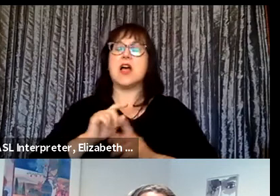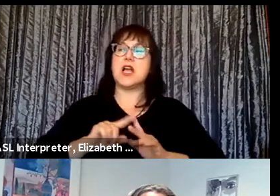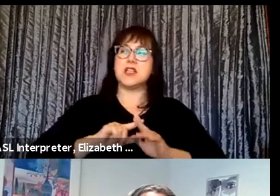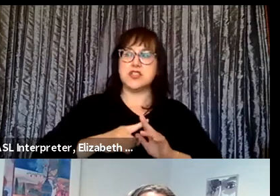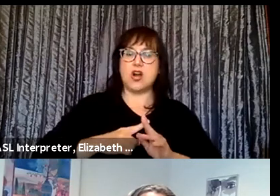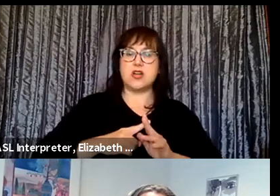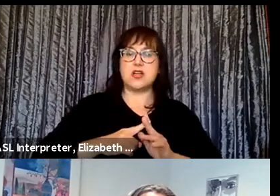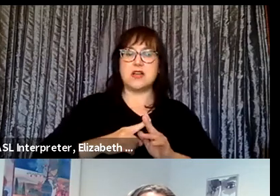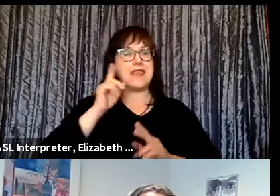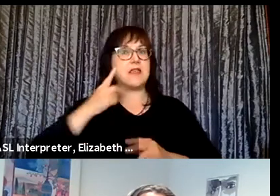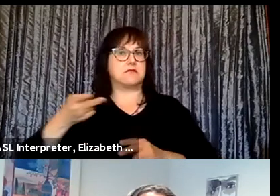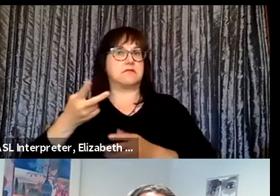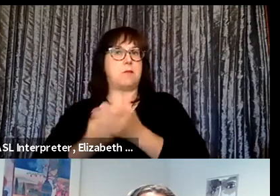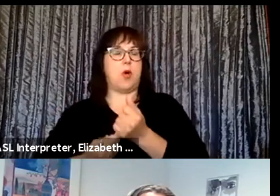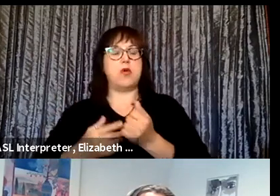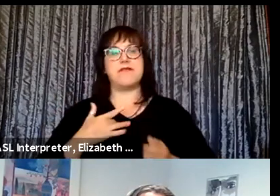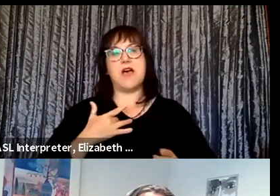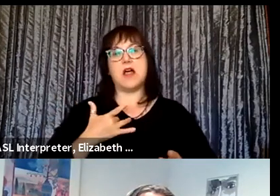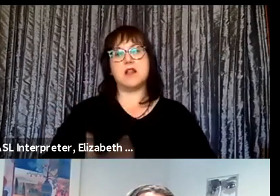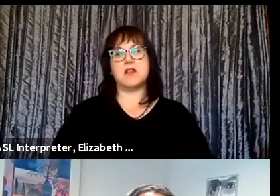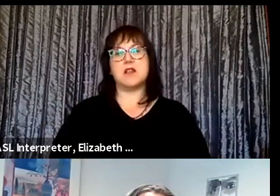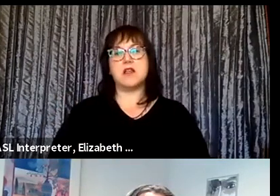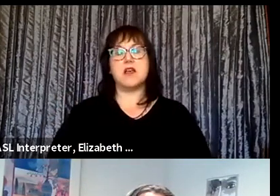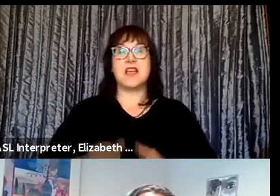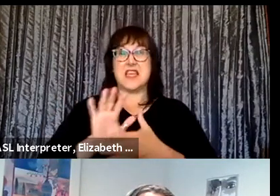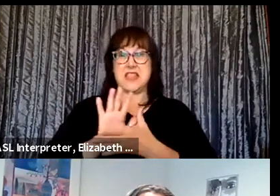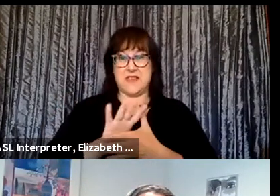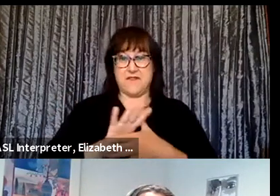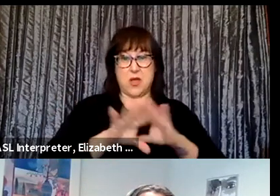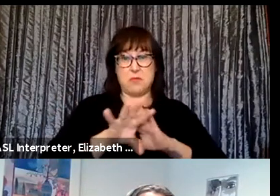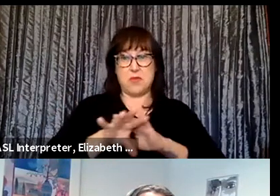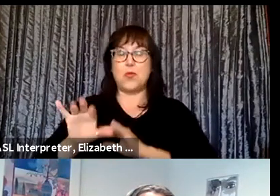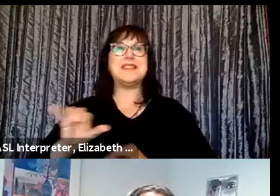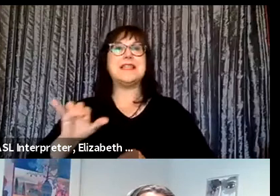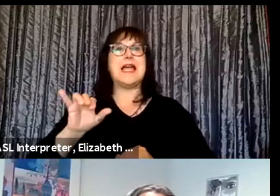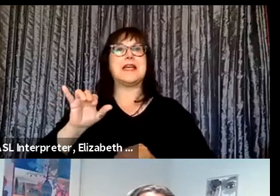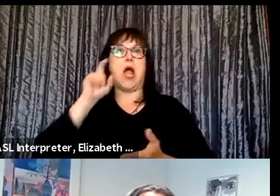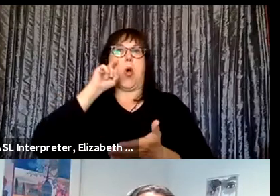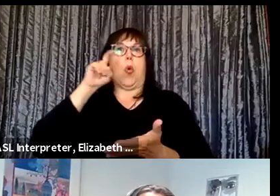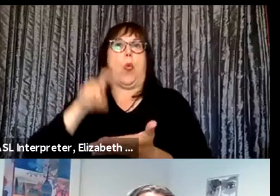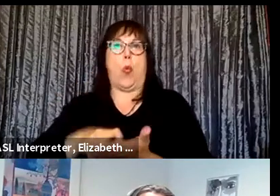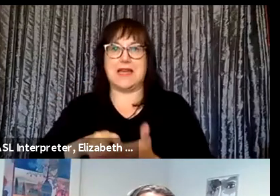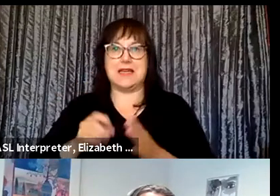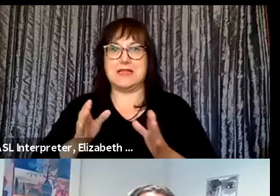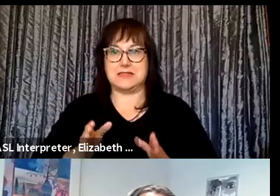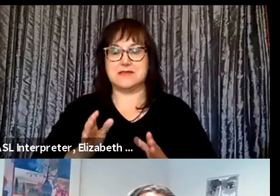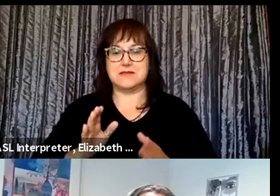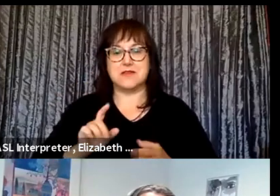I think both of us felt like the filming was a witness to our, our journey that was really important to us.